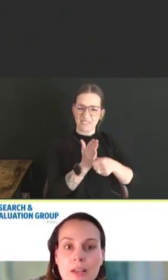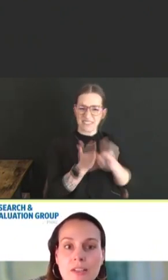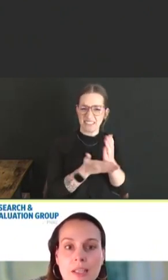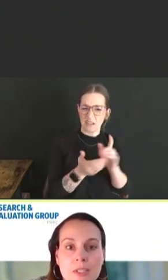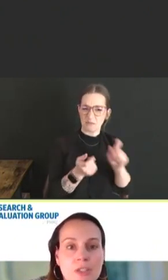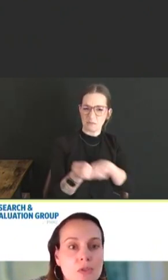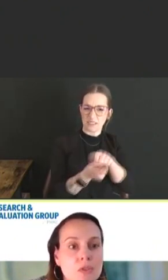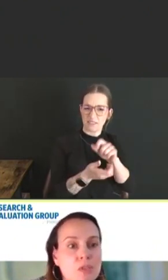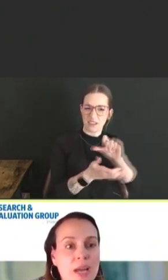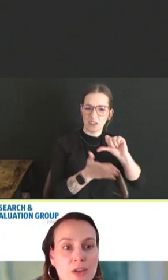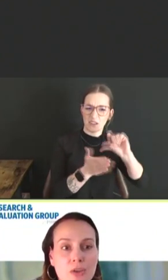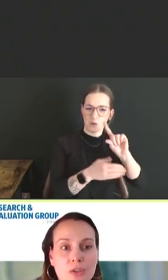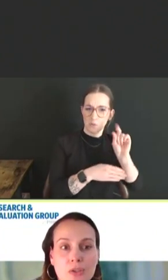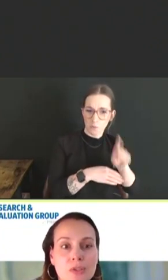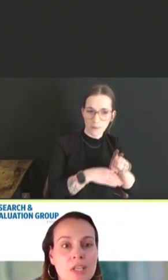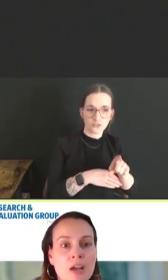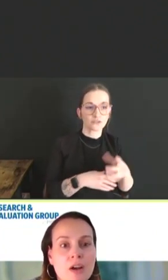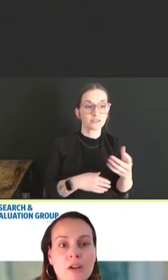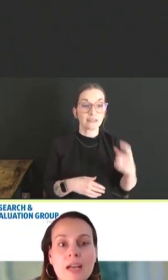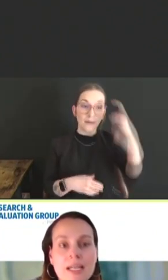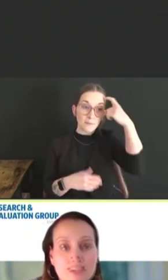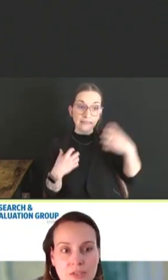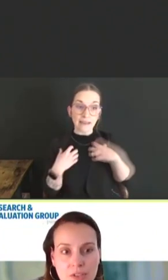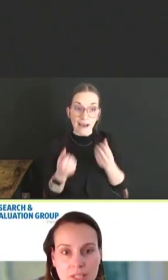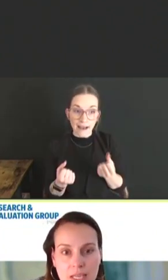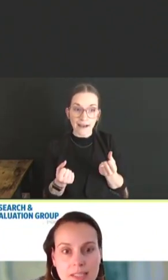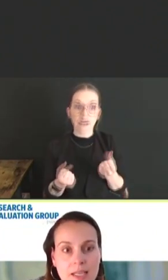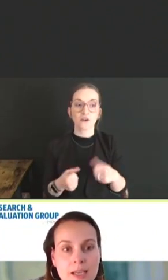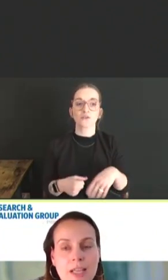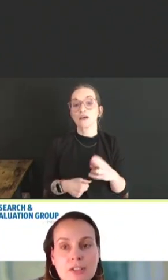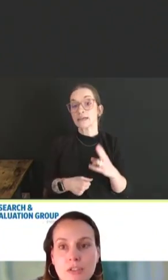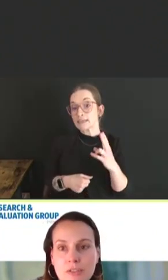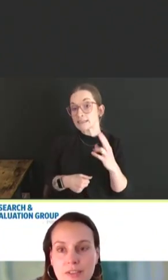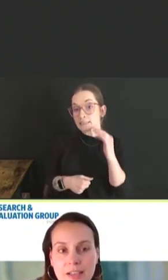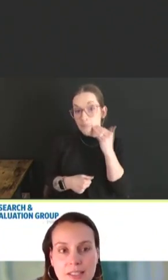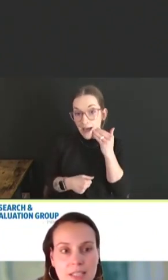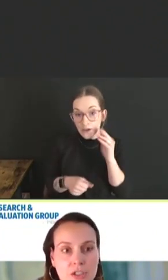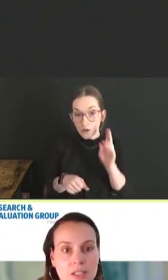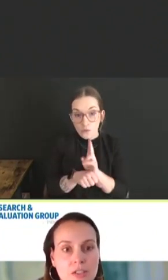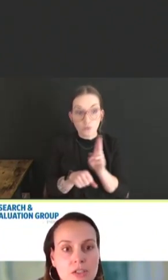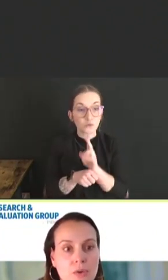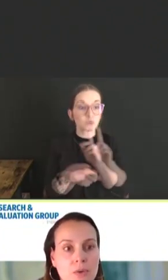health, substance use, tobacco use, all kinds of different things, and certainly, vaccinations. So,